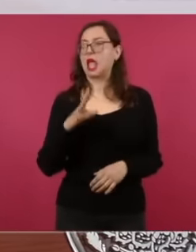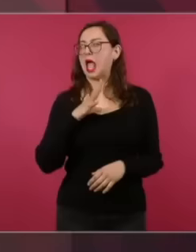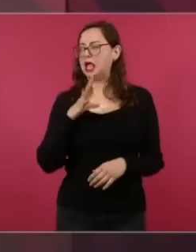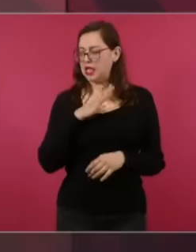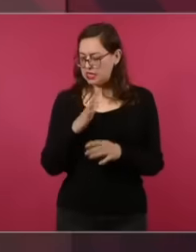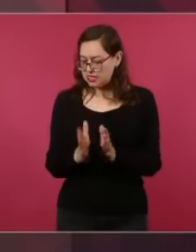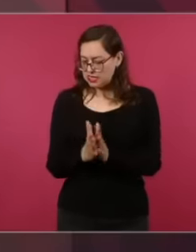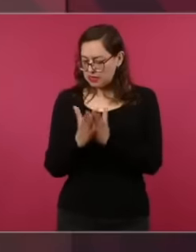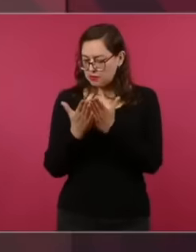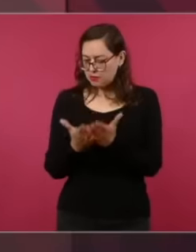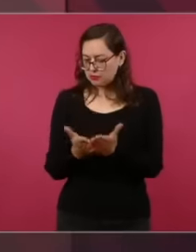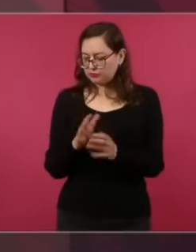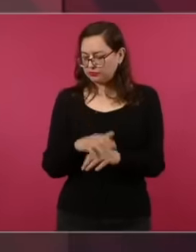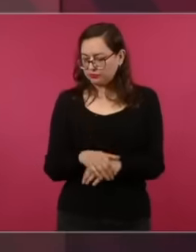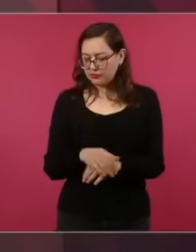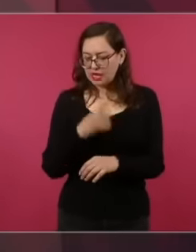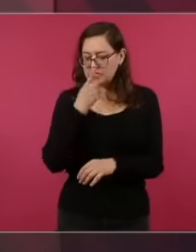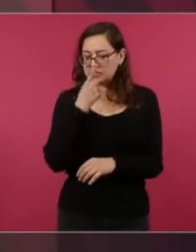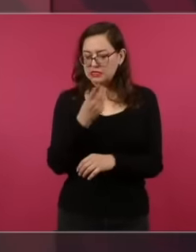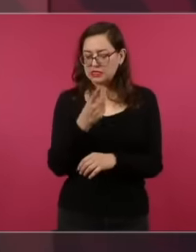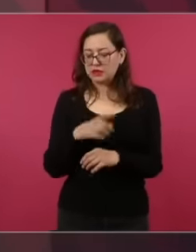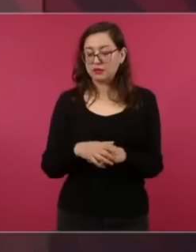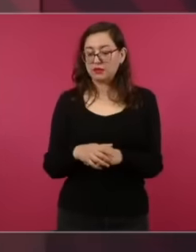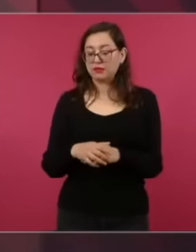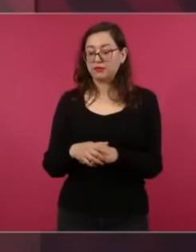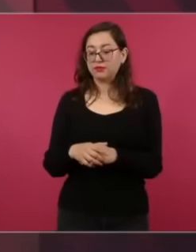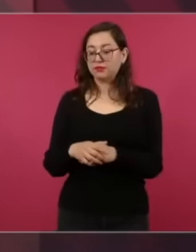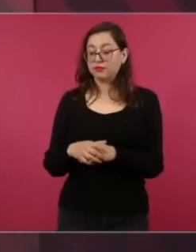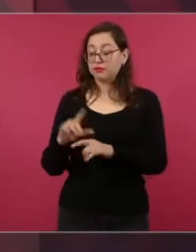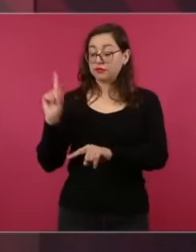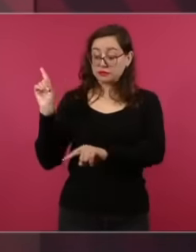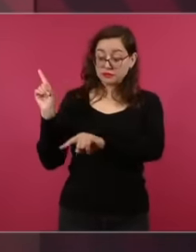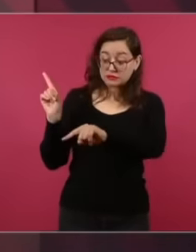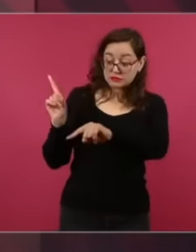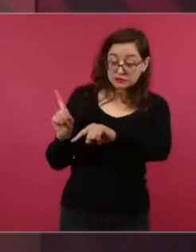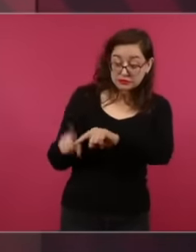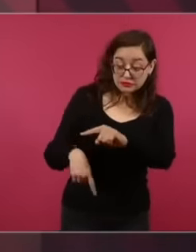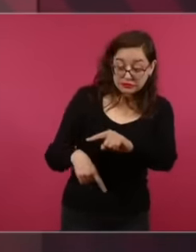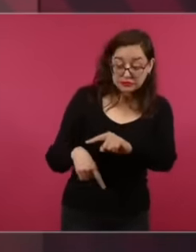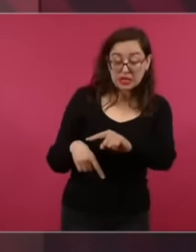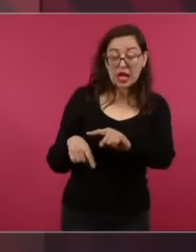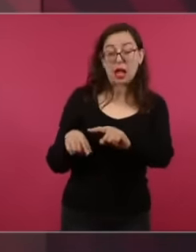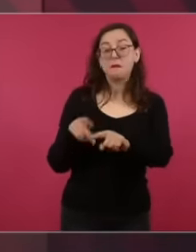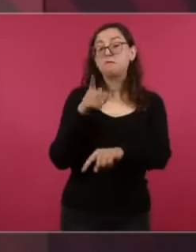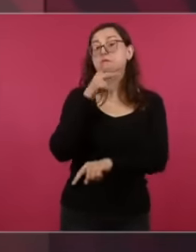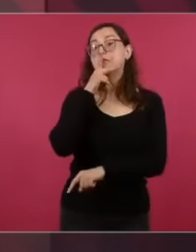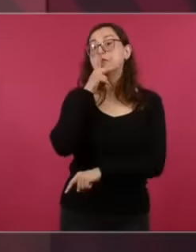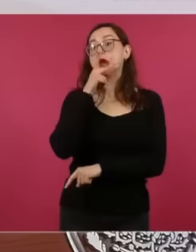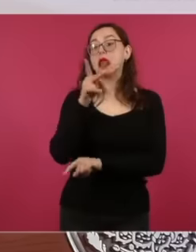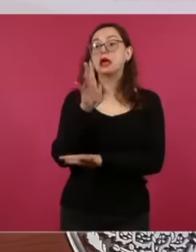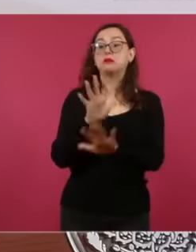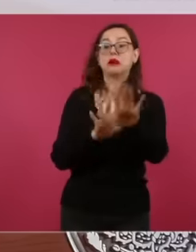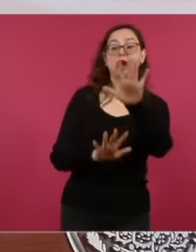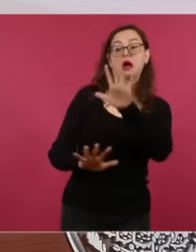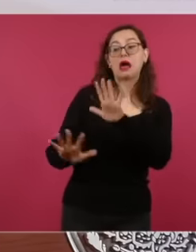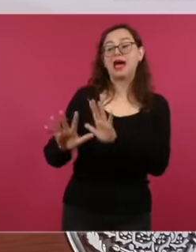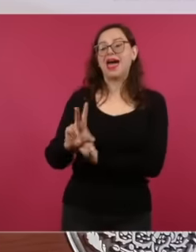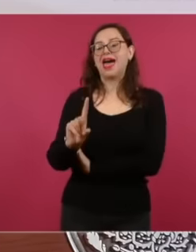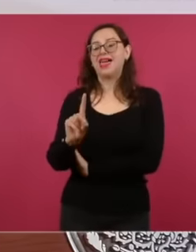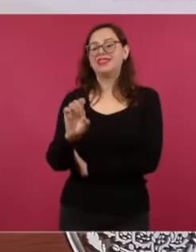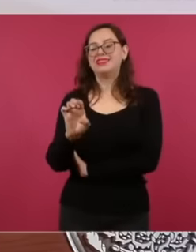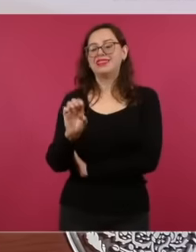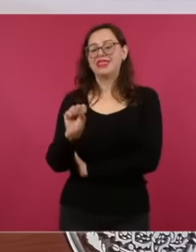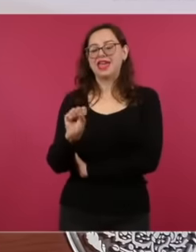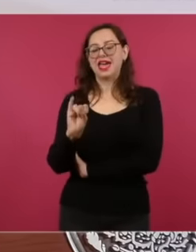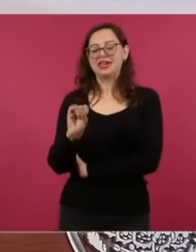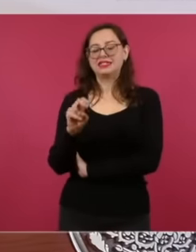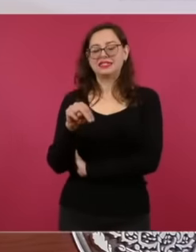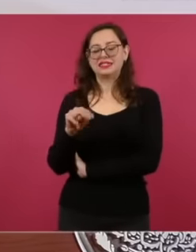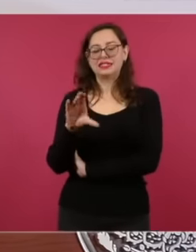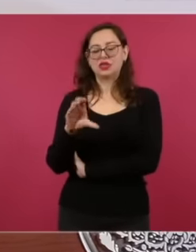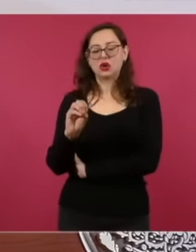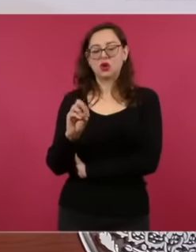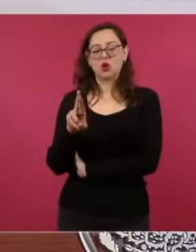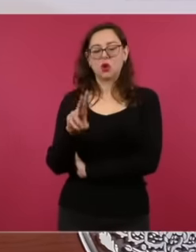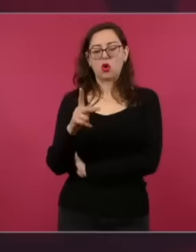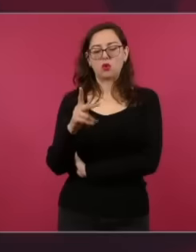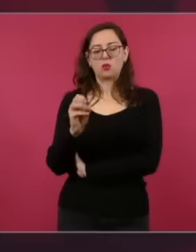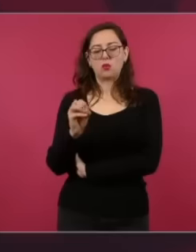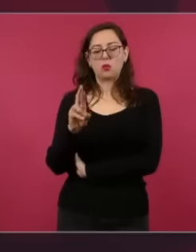disincorporation of privatization, disincorporation of non-